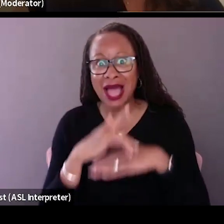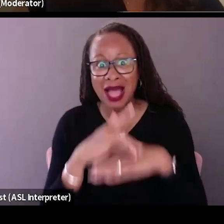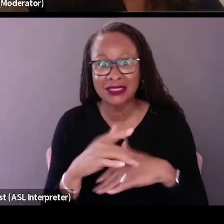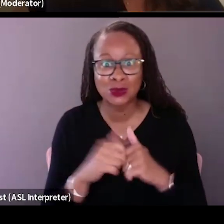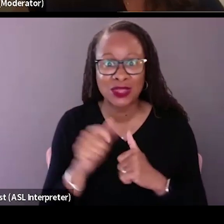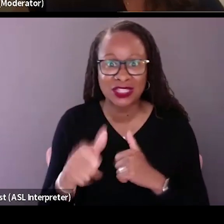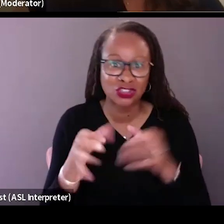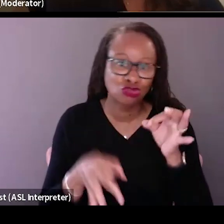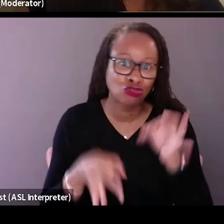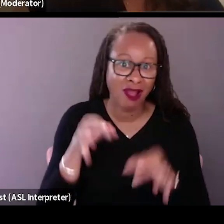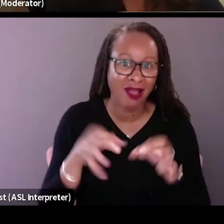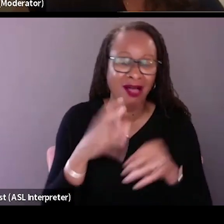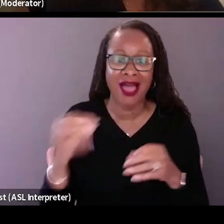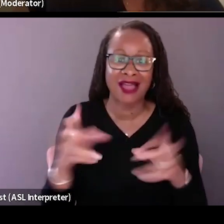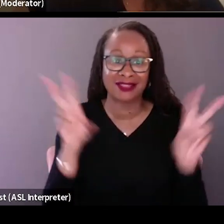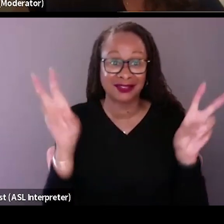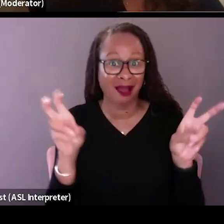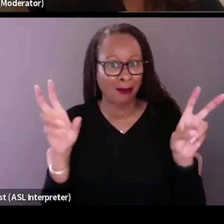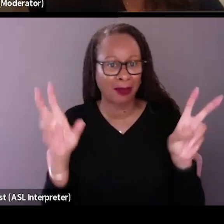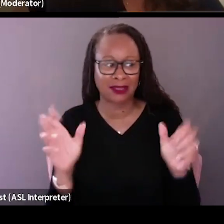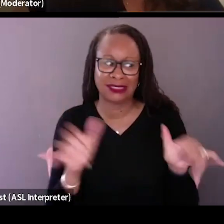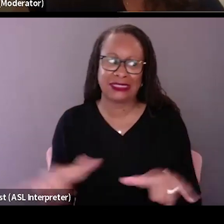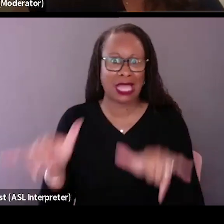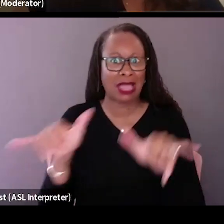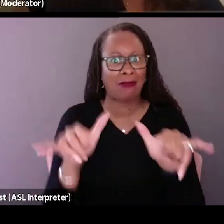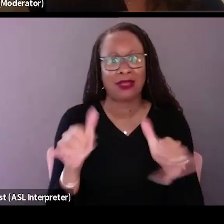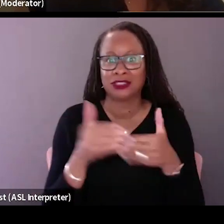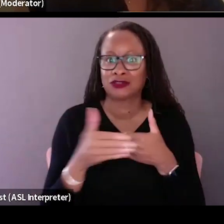and the subject, like everybody really has in the nation.